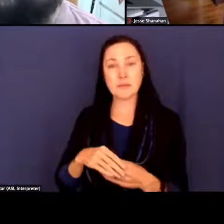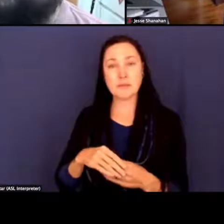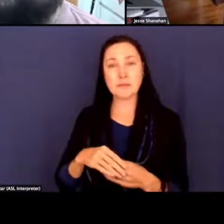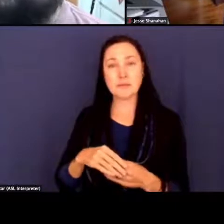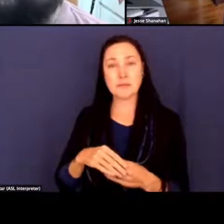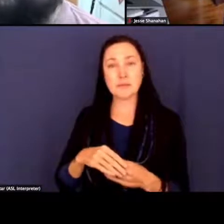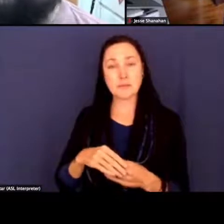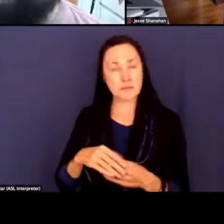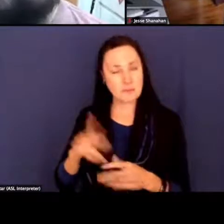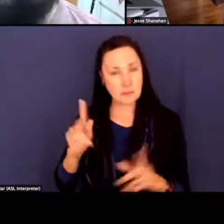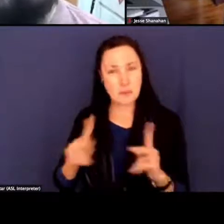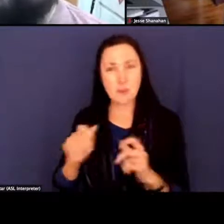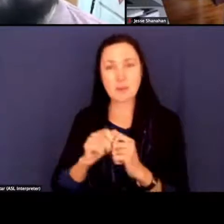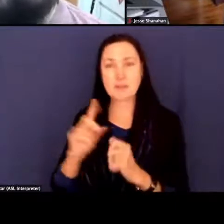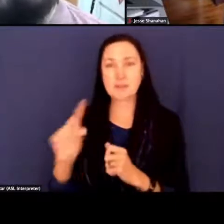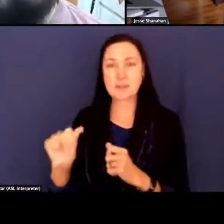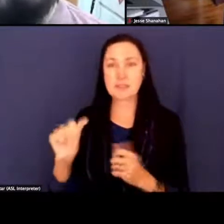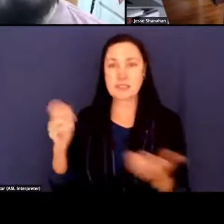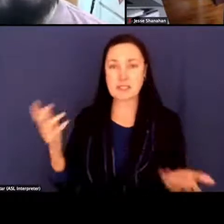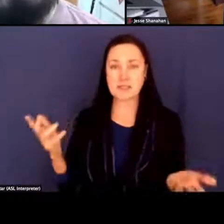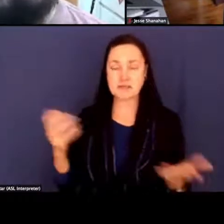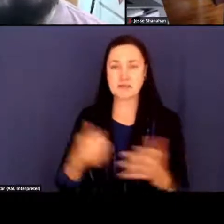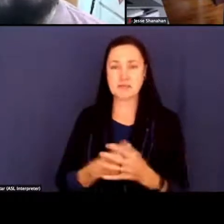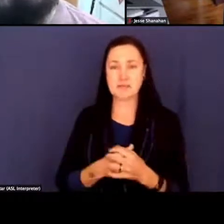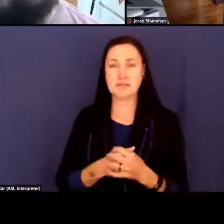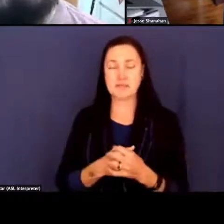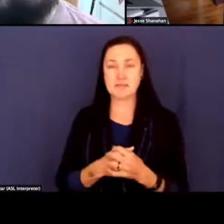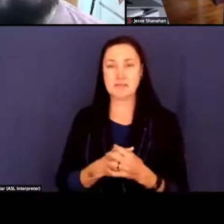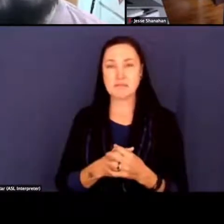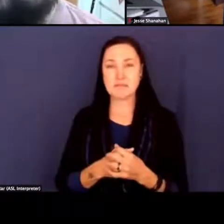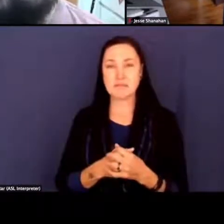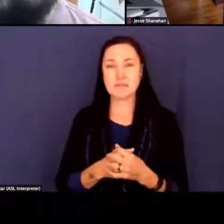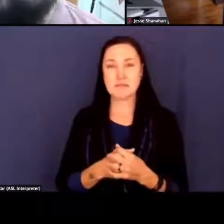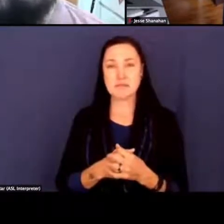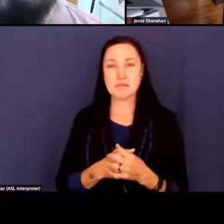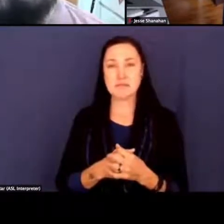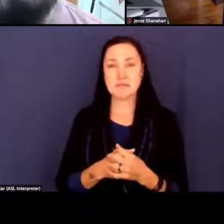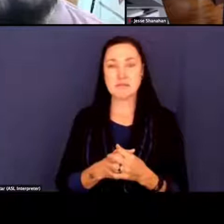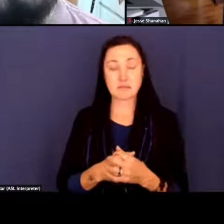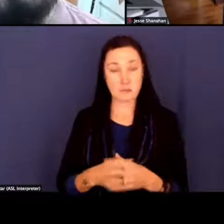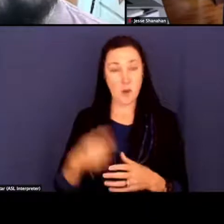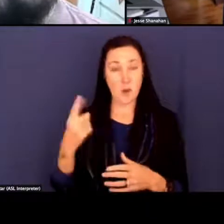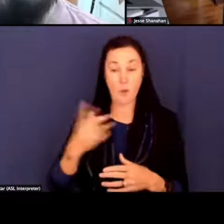disabled people. So I asked one of my friends, who